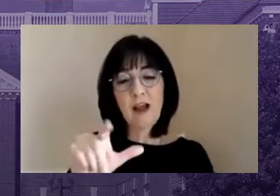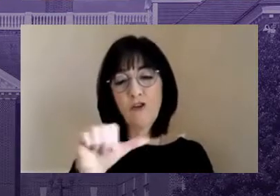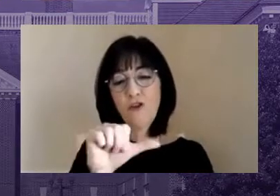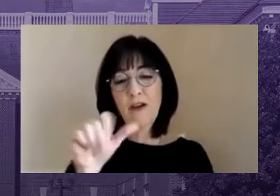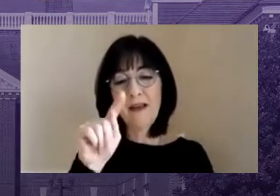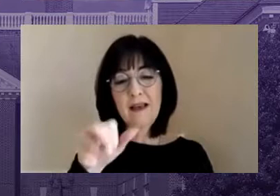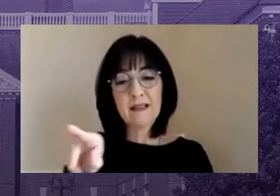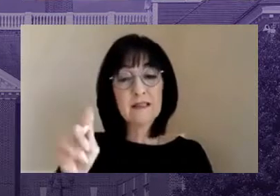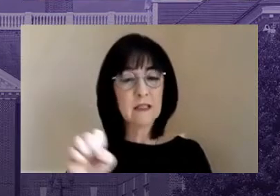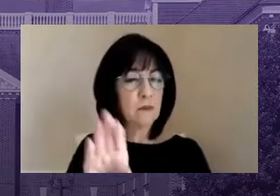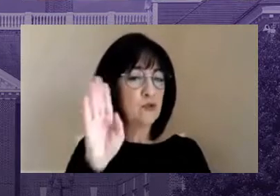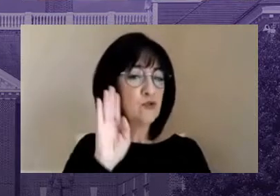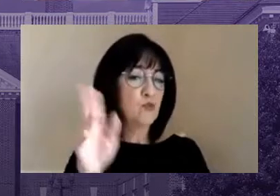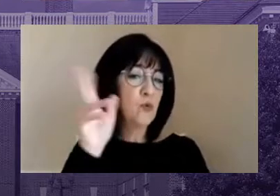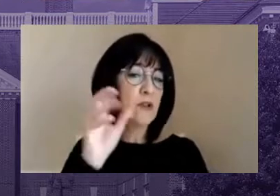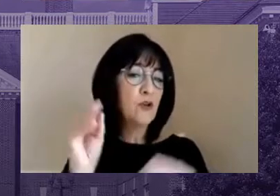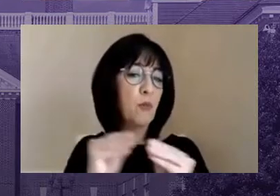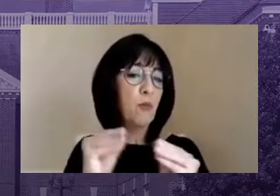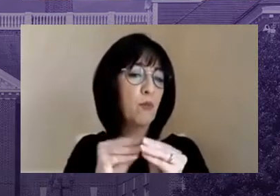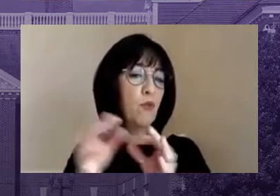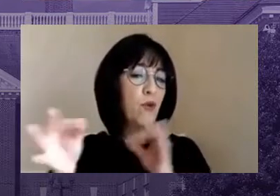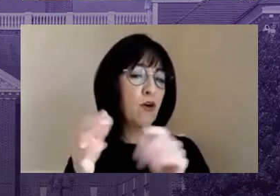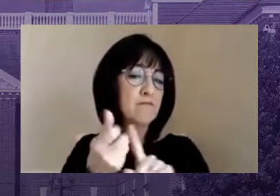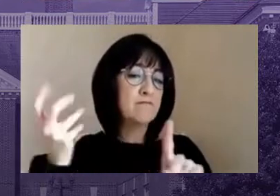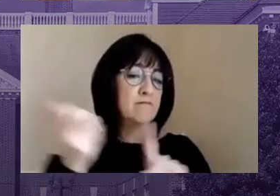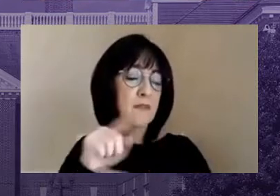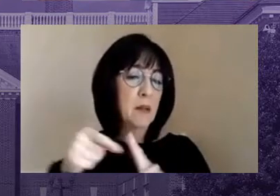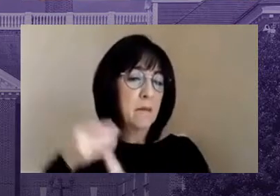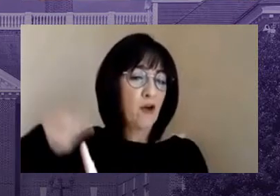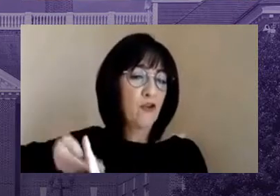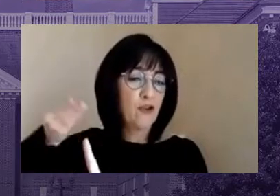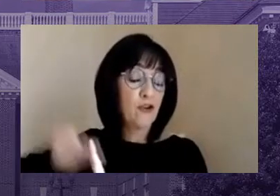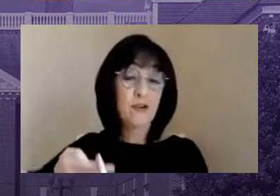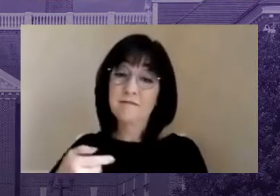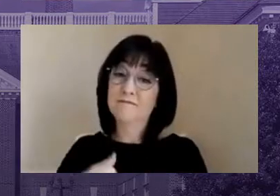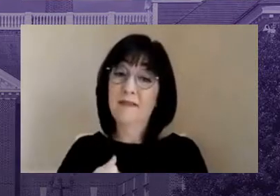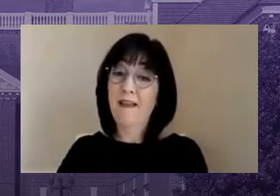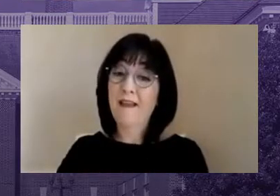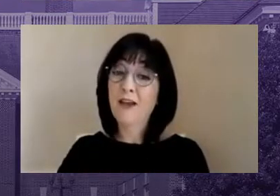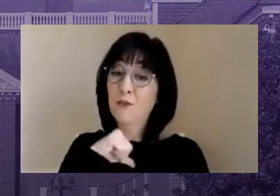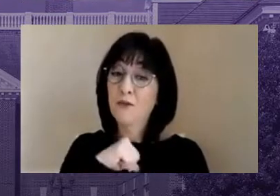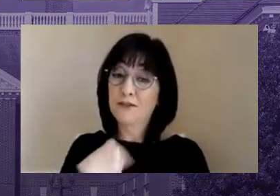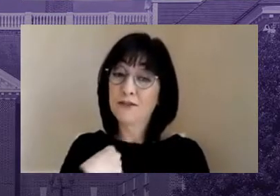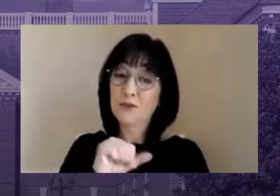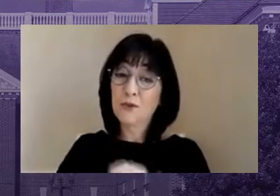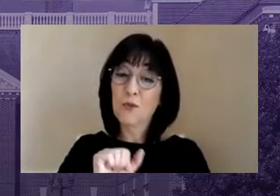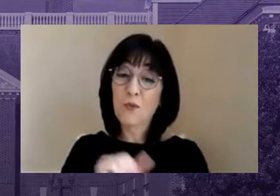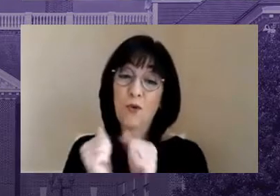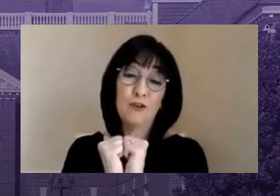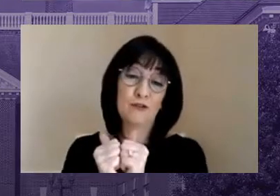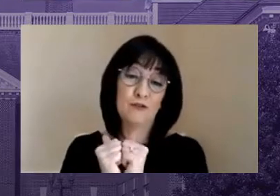this presentation. I had the privilege of working with Major General Timmons and witness her